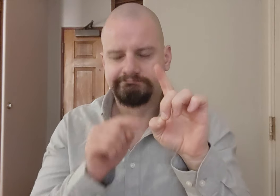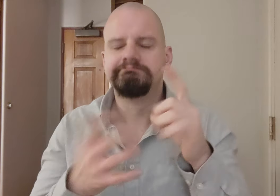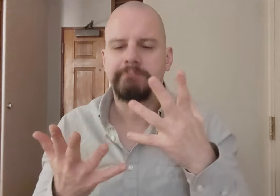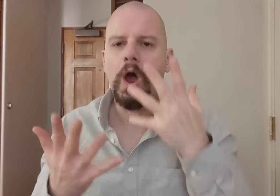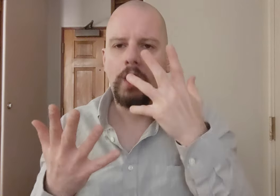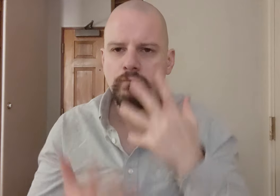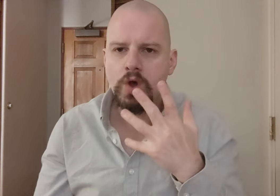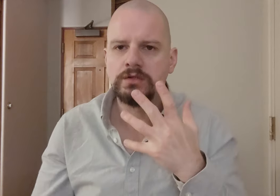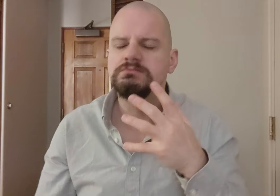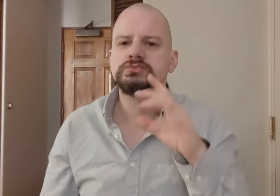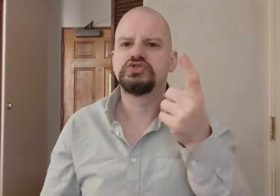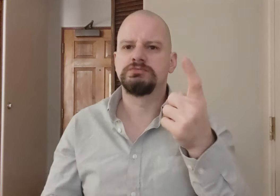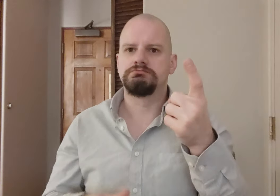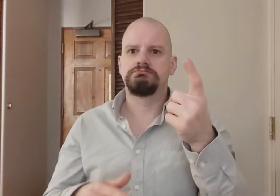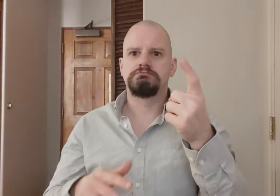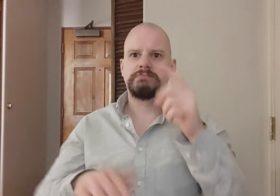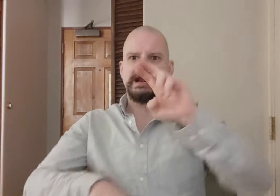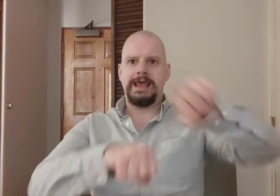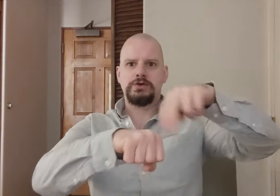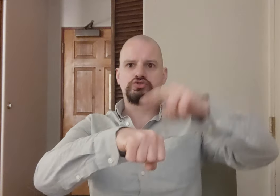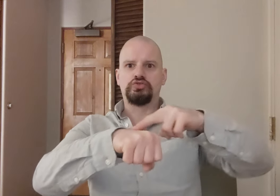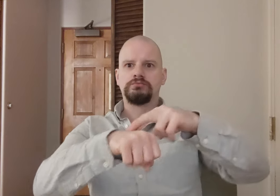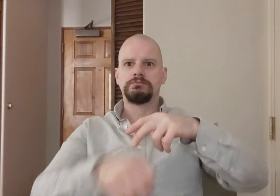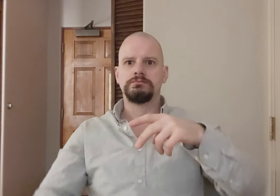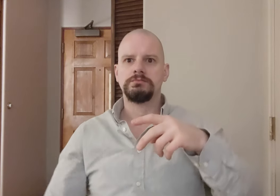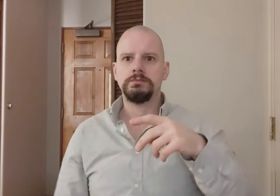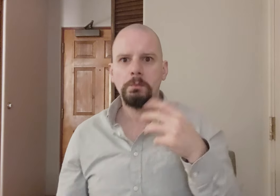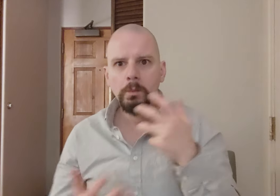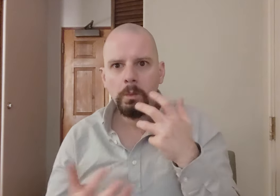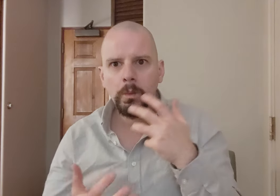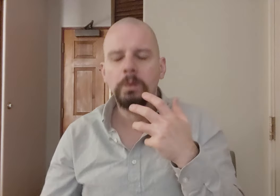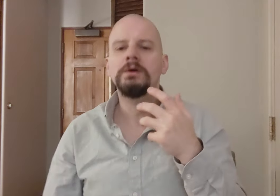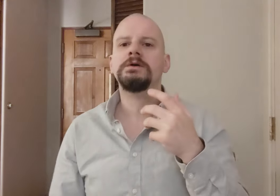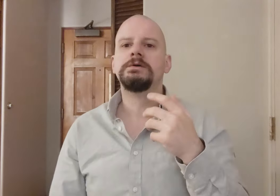Just the nature and it's amazing.